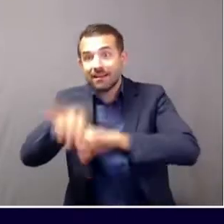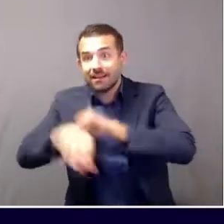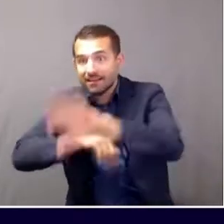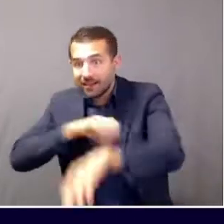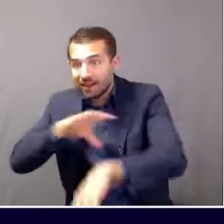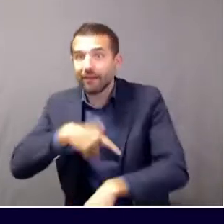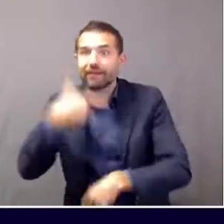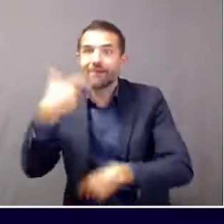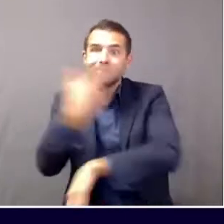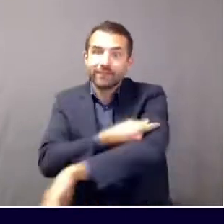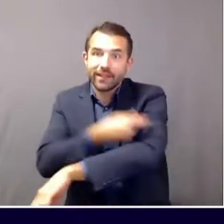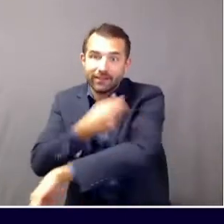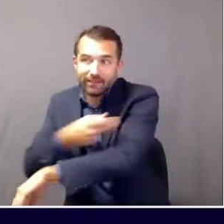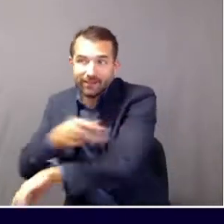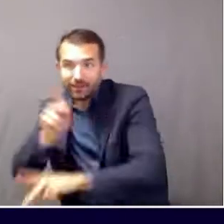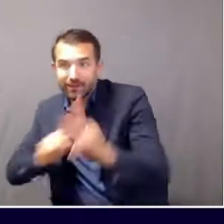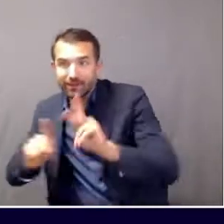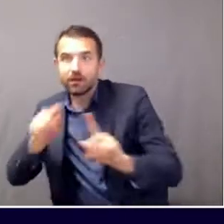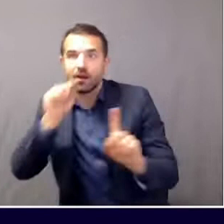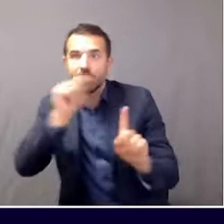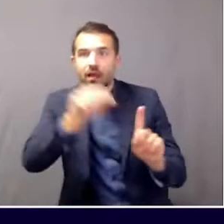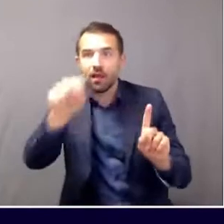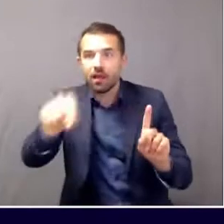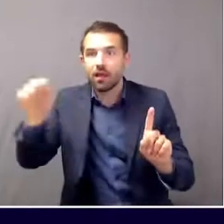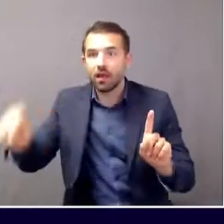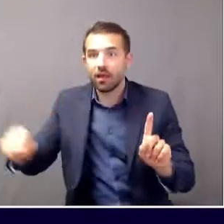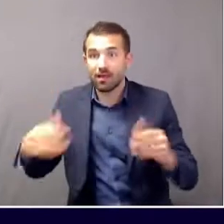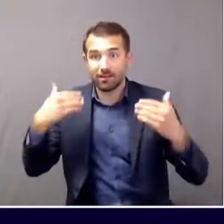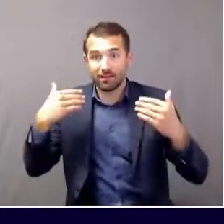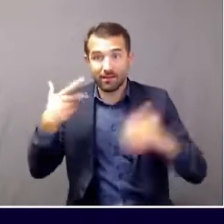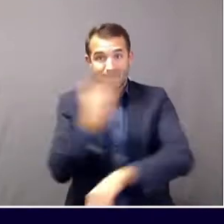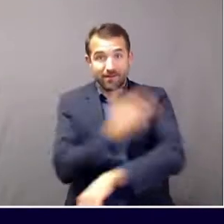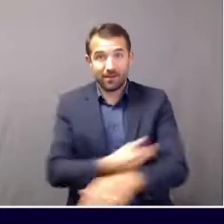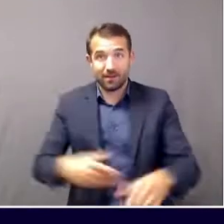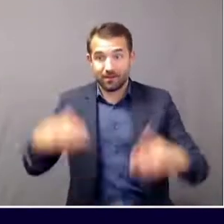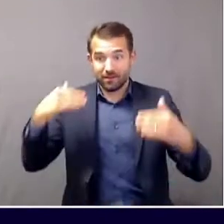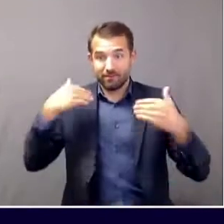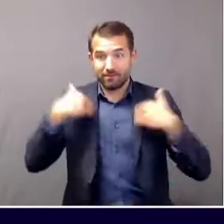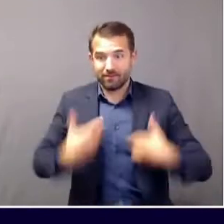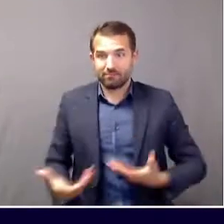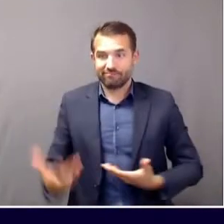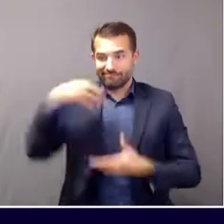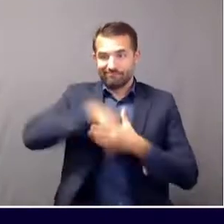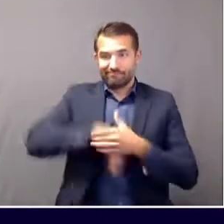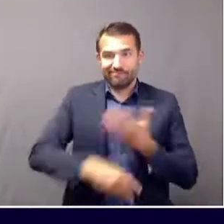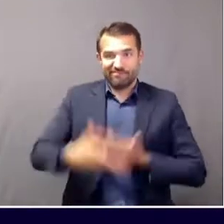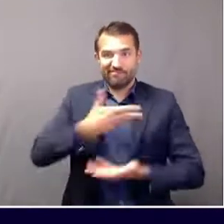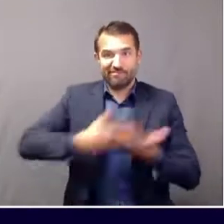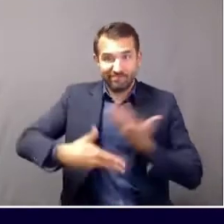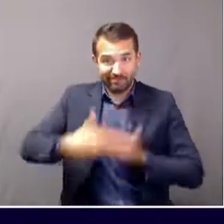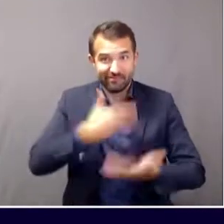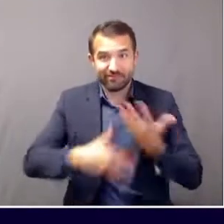to start working in the body and